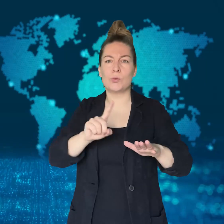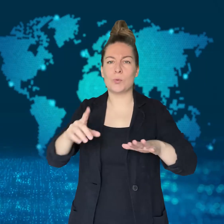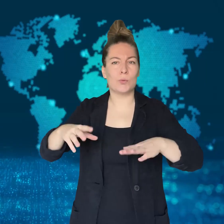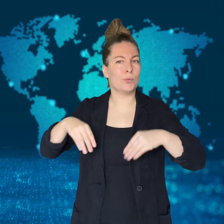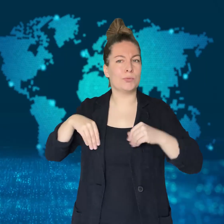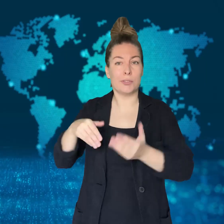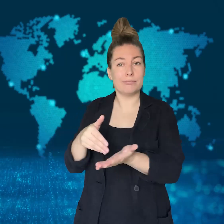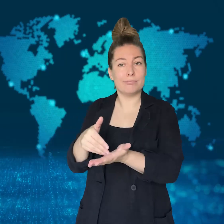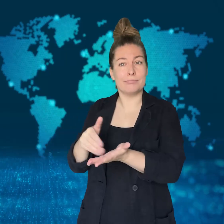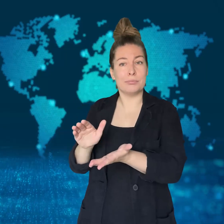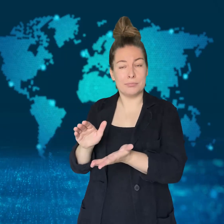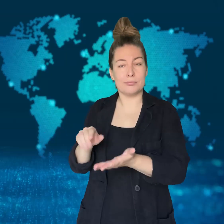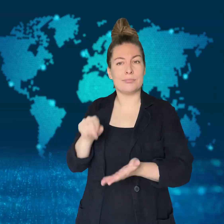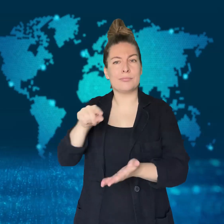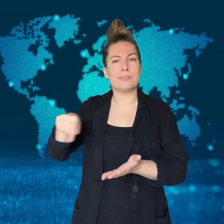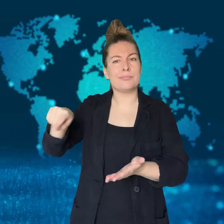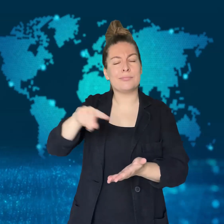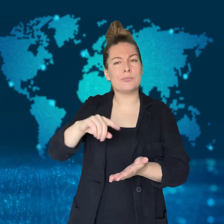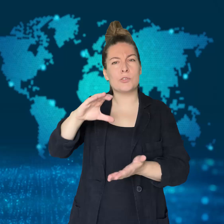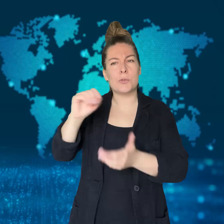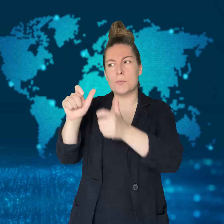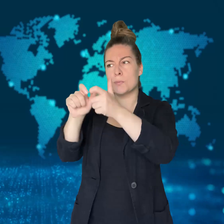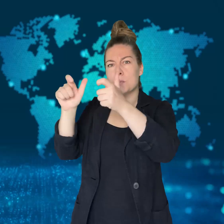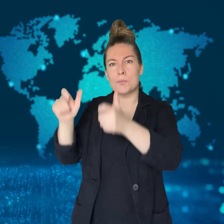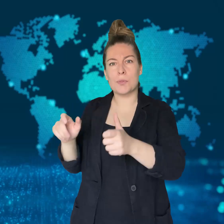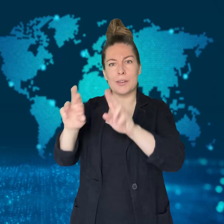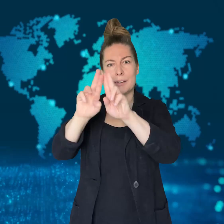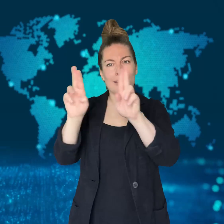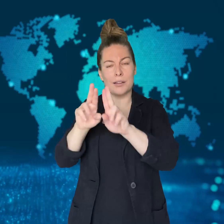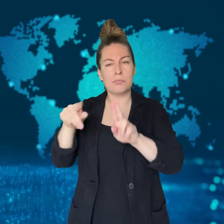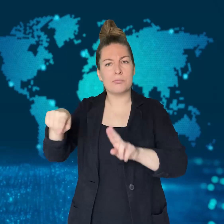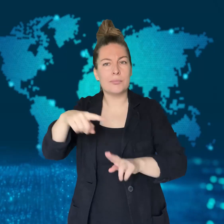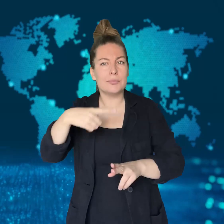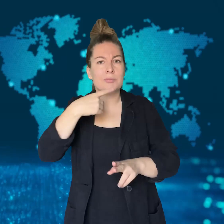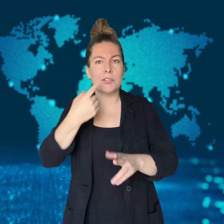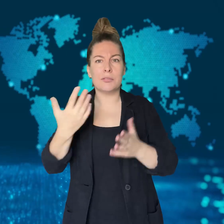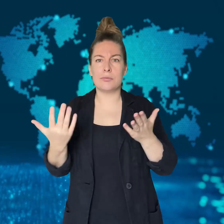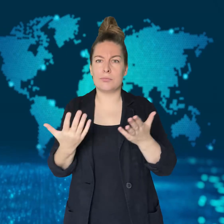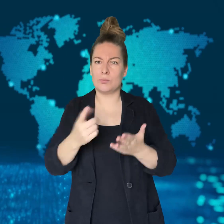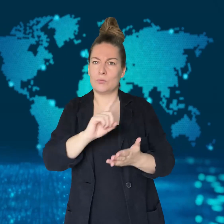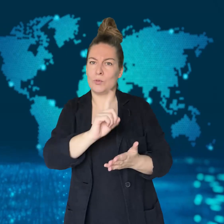the appeal that was dismissed.